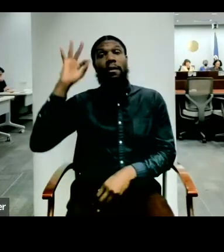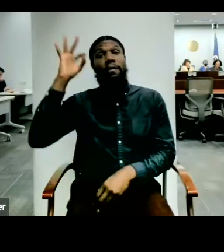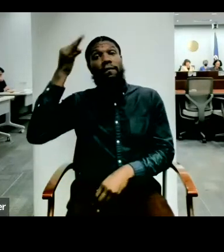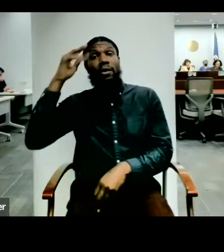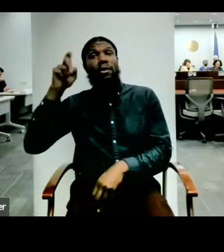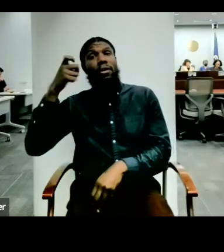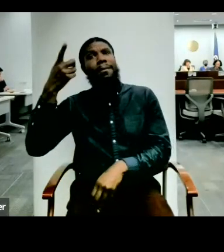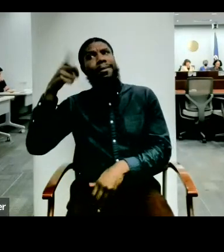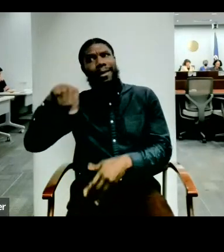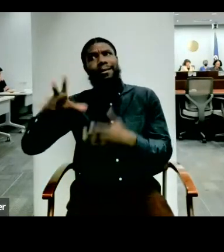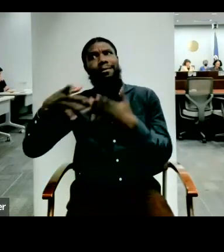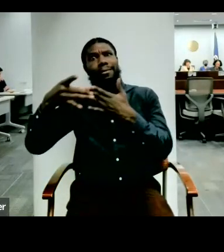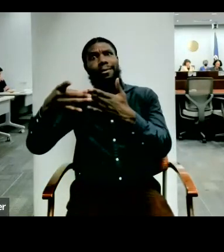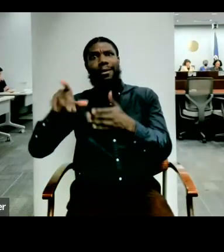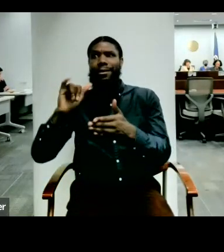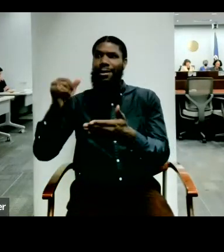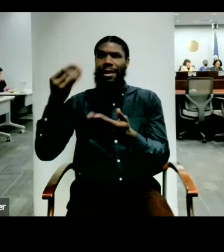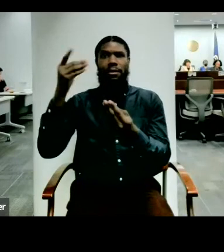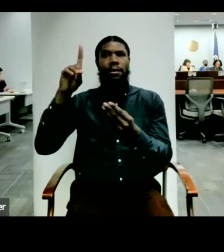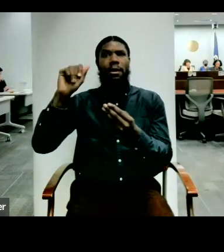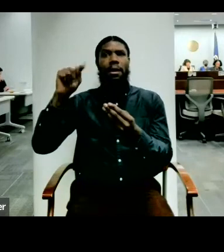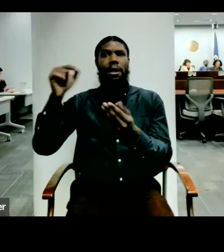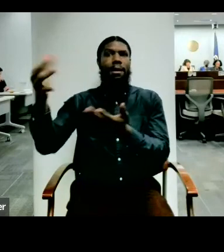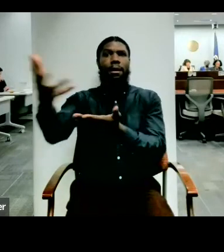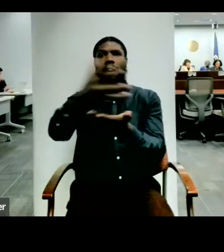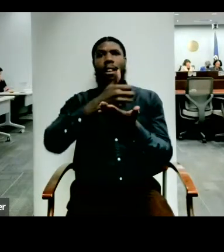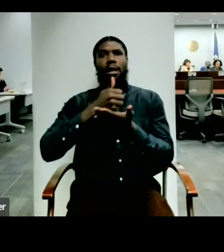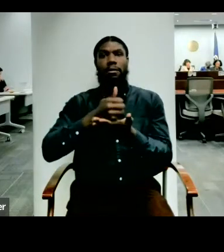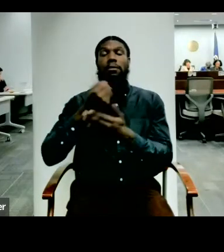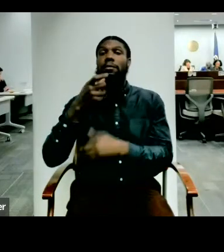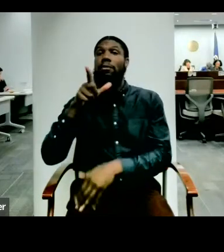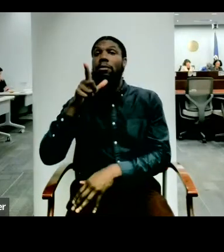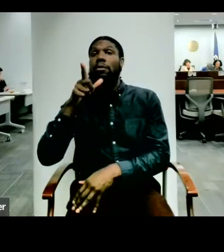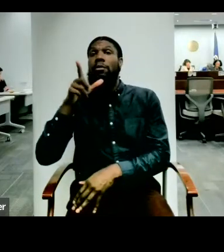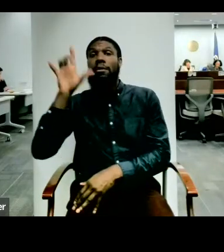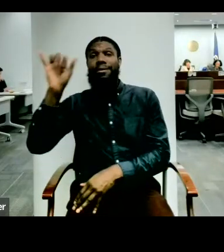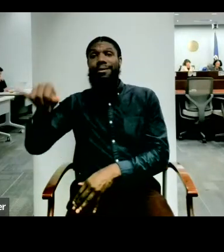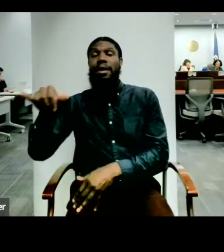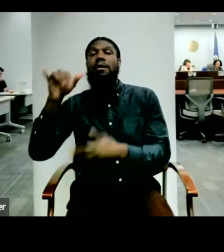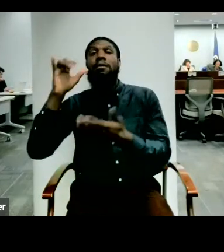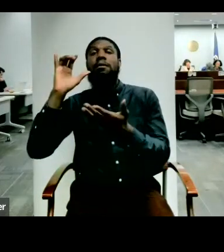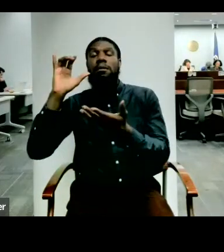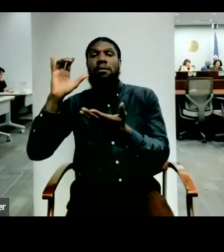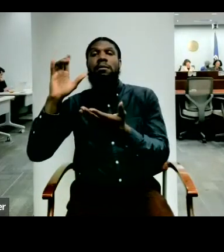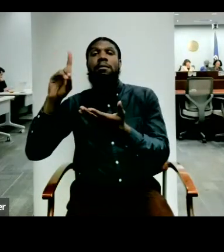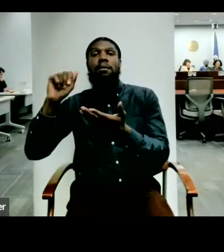The collecting agency is done as I indicated, an excellent job and